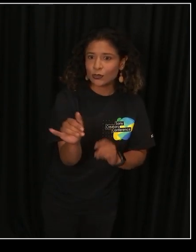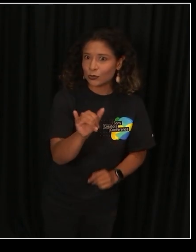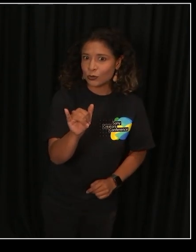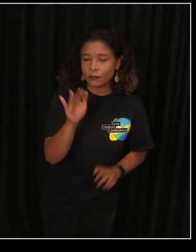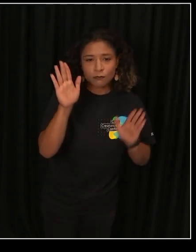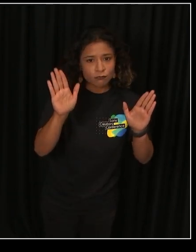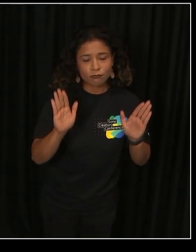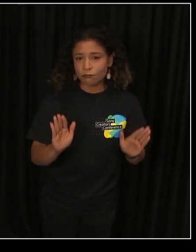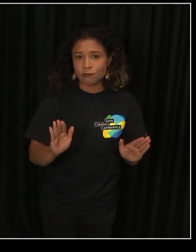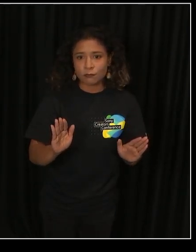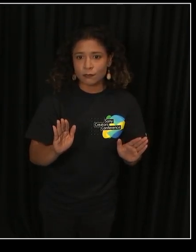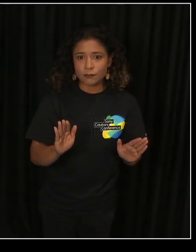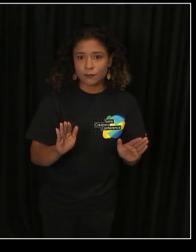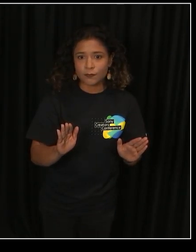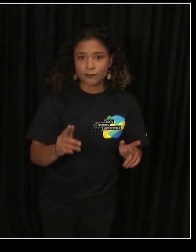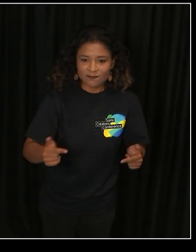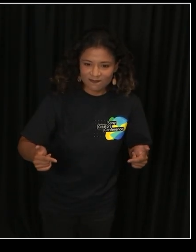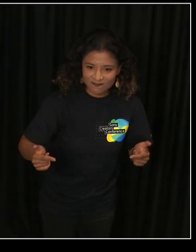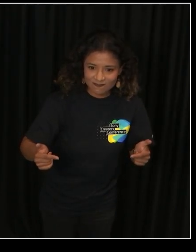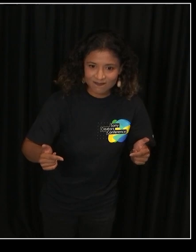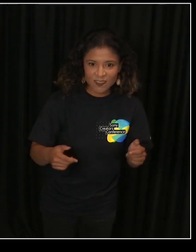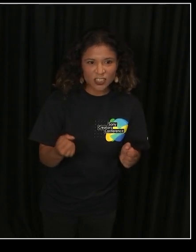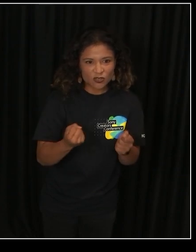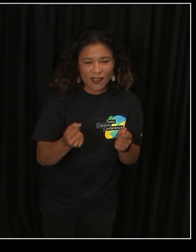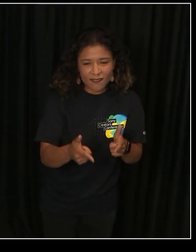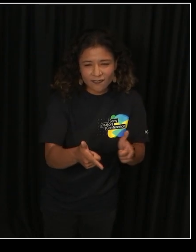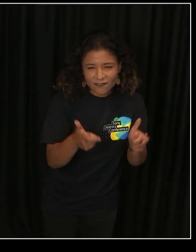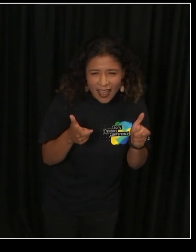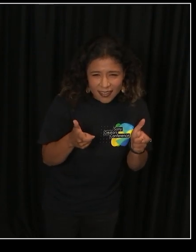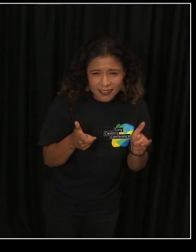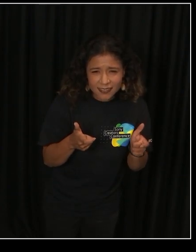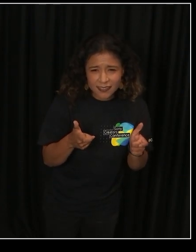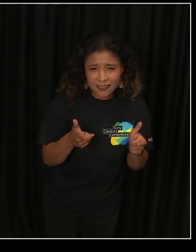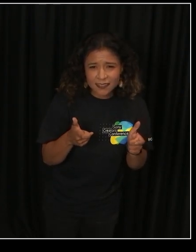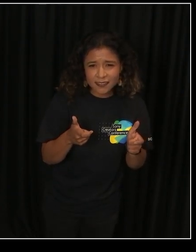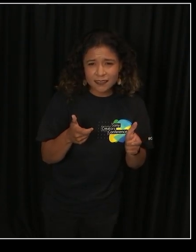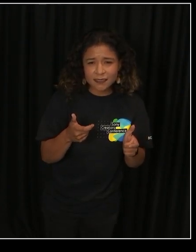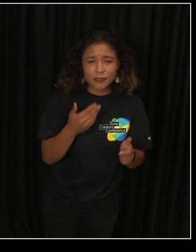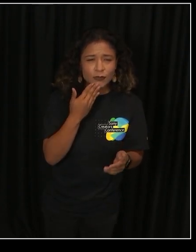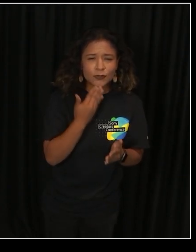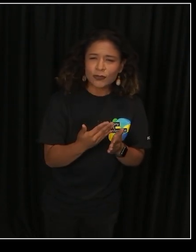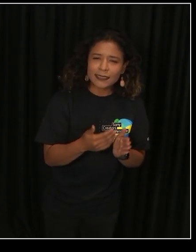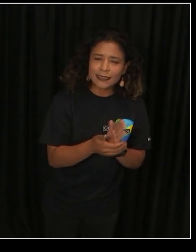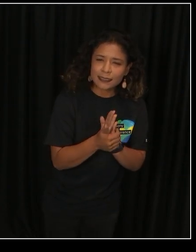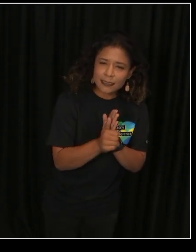They're wheel to wheel, are driving very closely at high speeds, performing these very expert maneuvers and